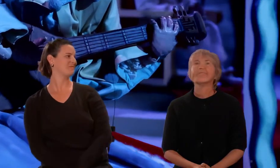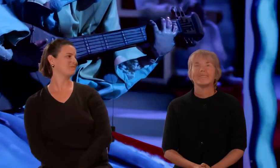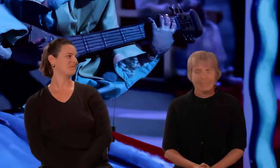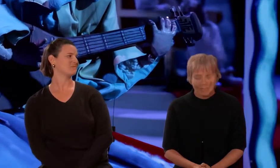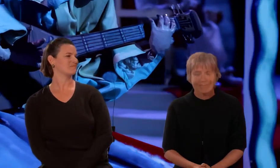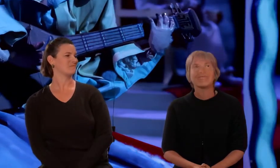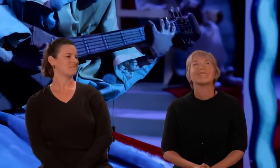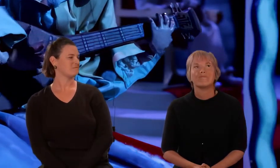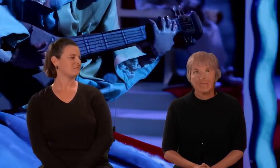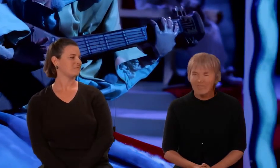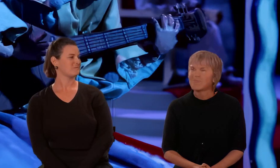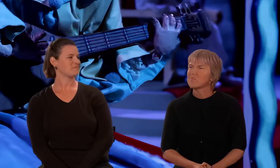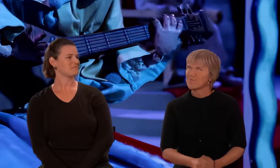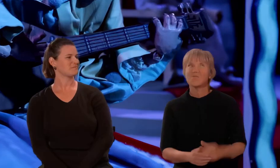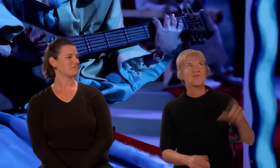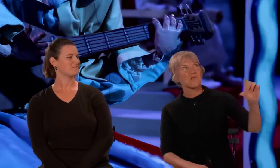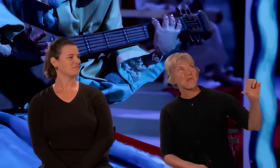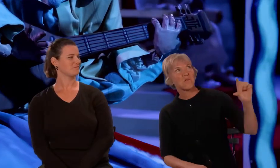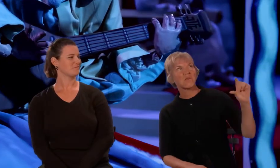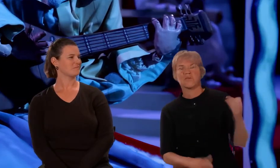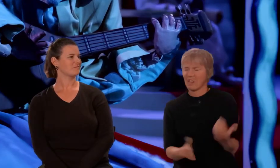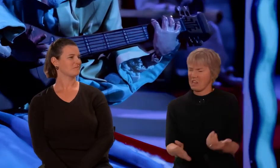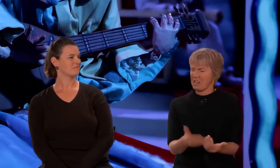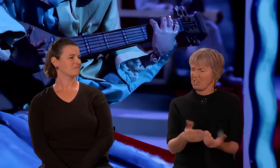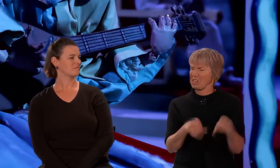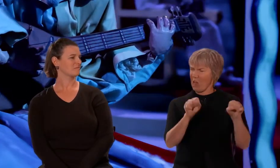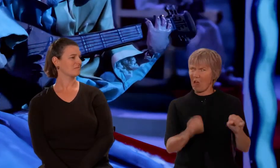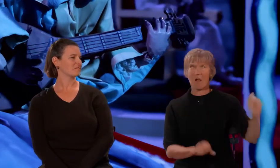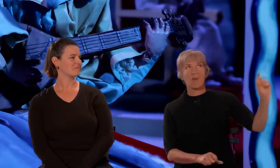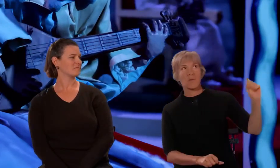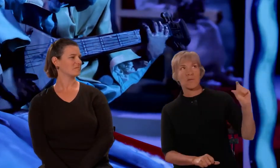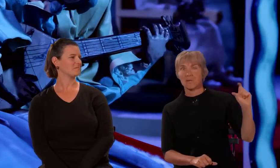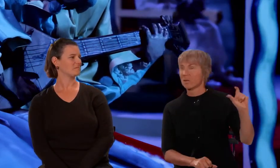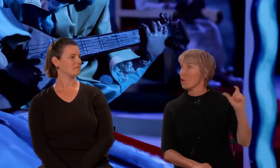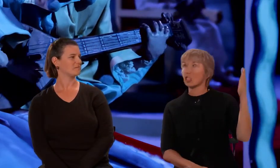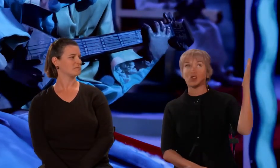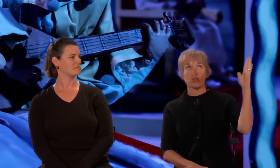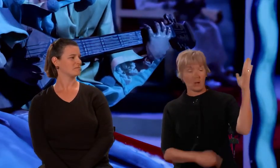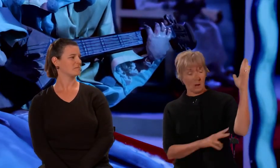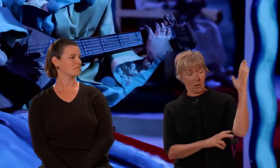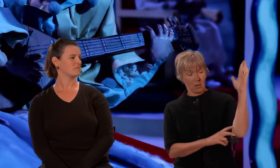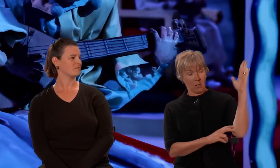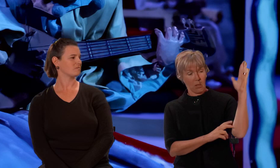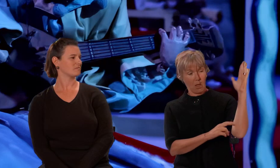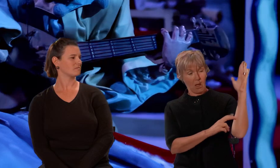it will be very easy to get the moon for you. I will climb the tree tonight when it gets caught in the top branches